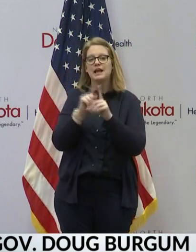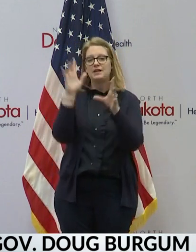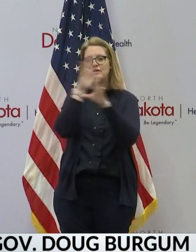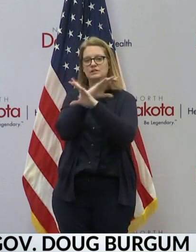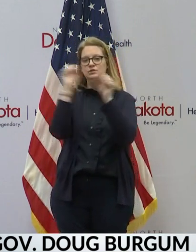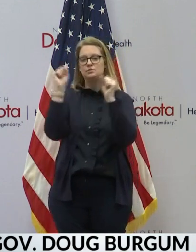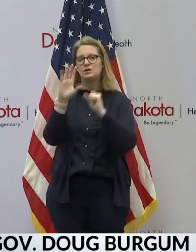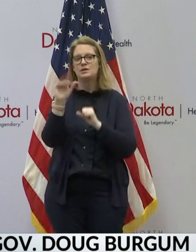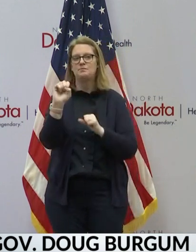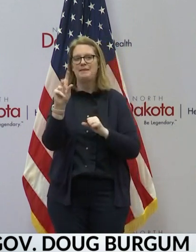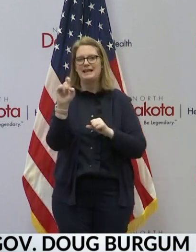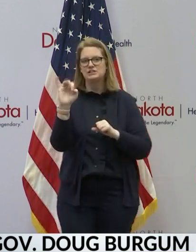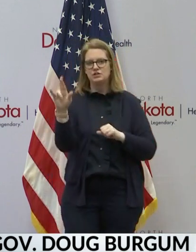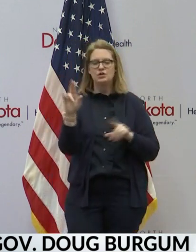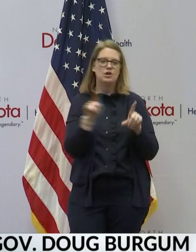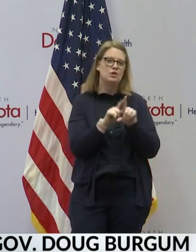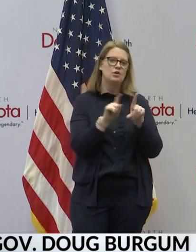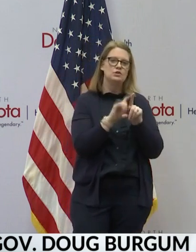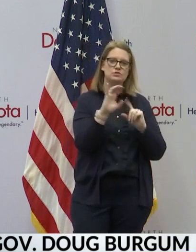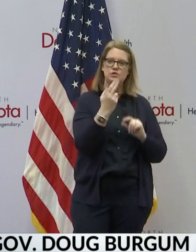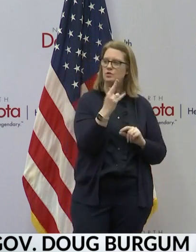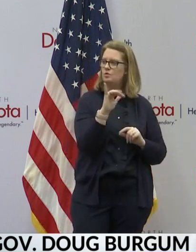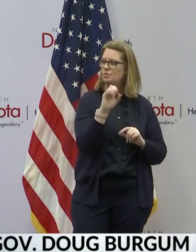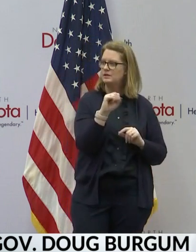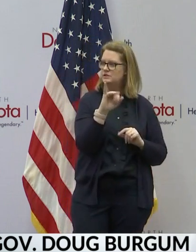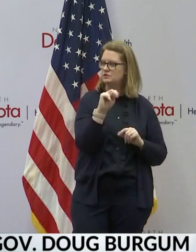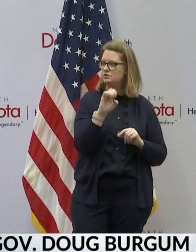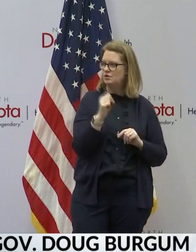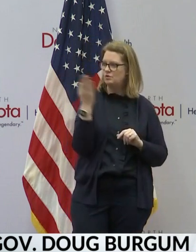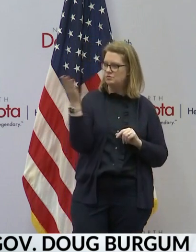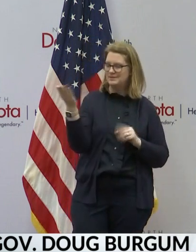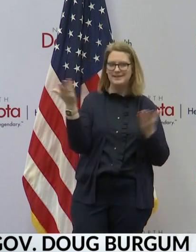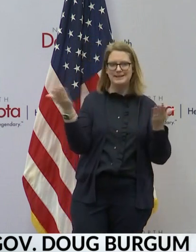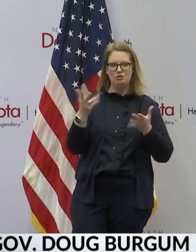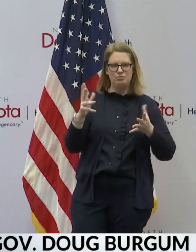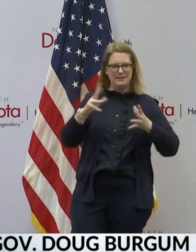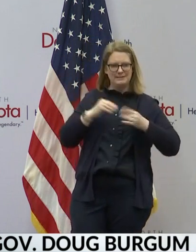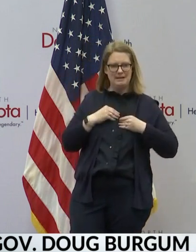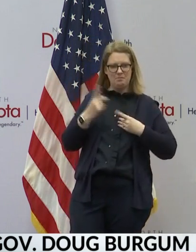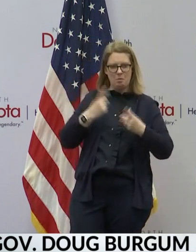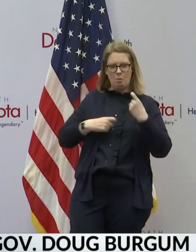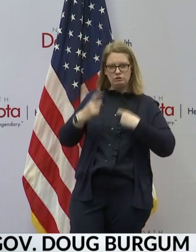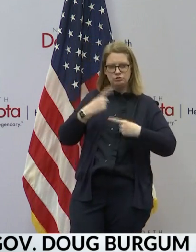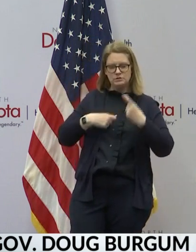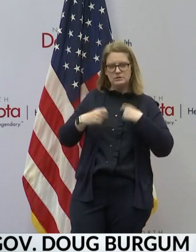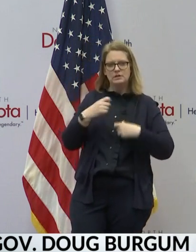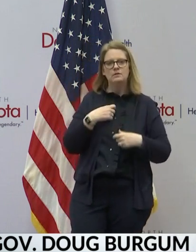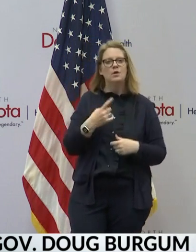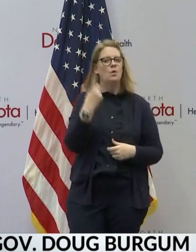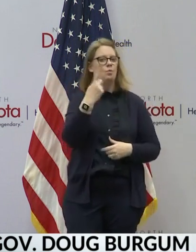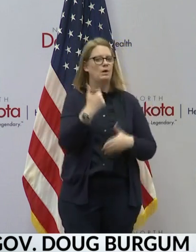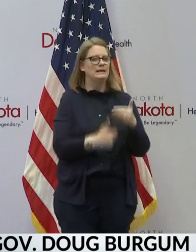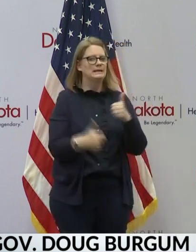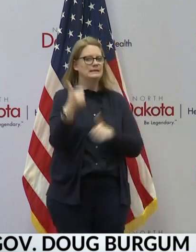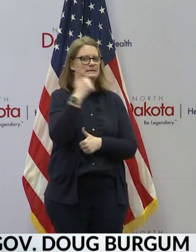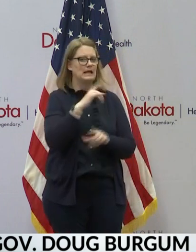INDUSTRY SO GREAT JOB, NORTH DAKOTA, THESE ARE YOUR NUMBERS AND HAPPY TO SHARE THEM.